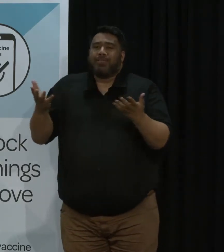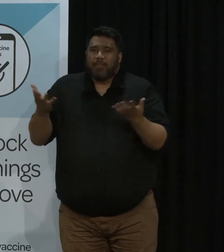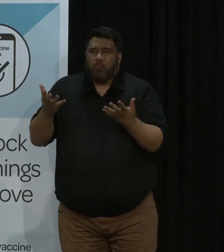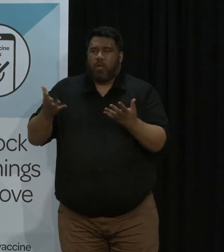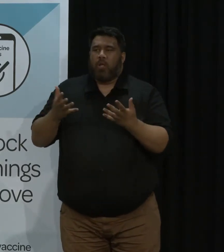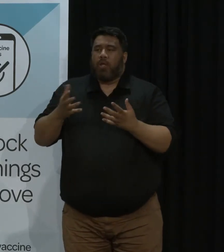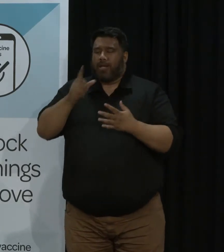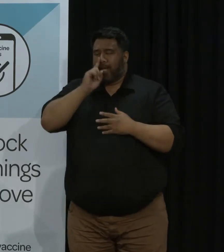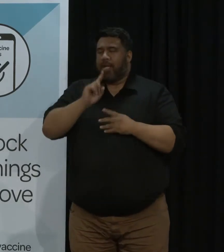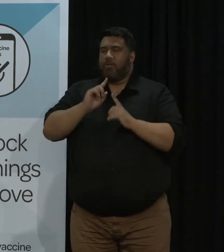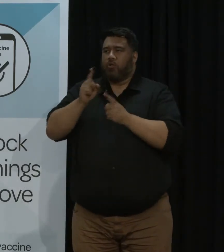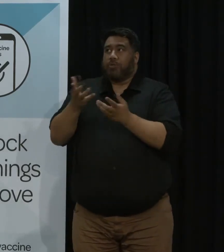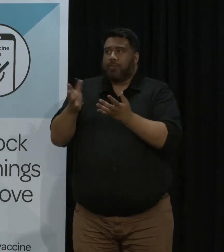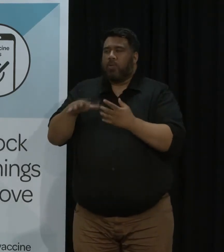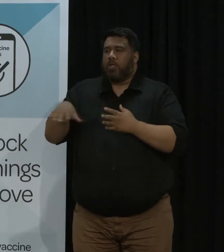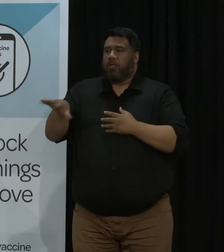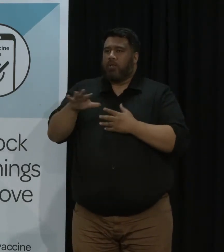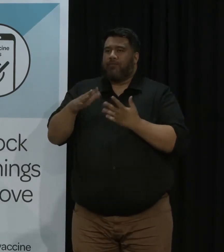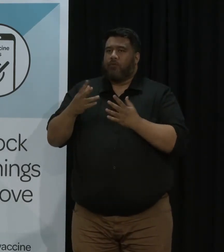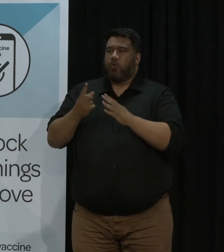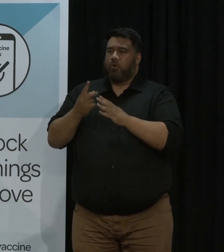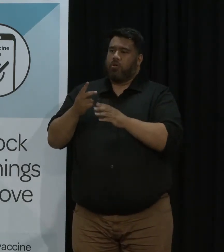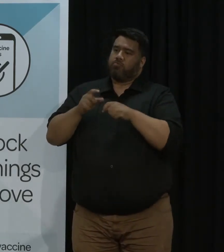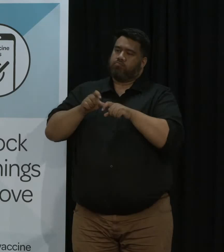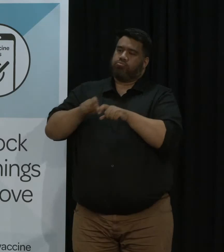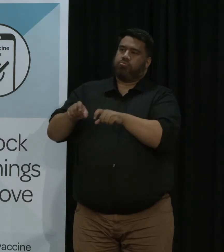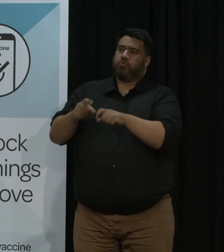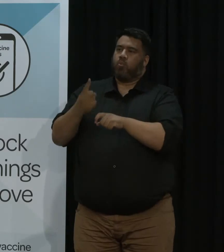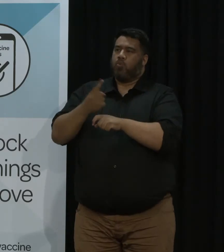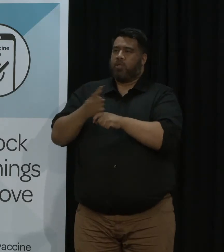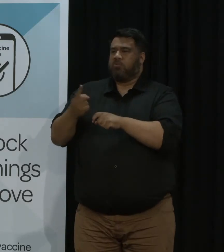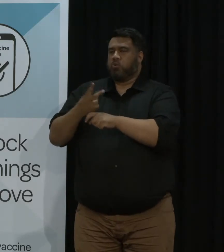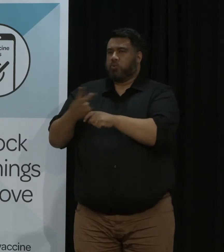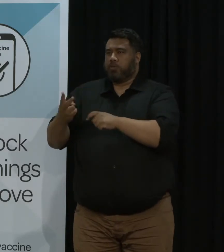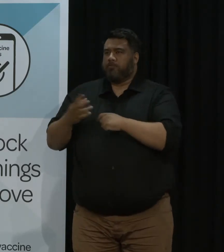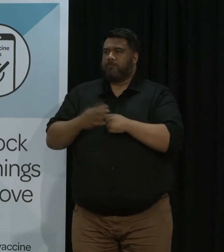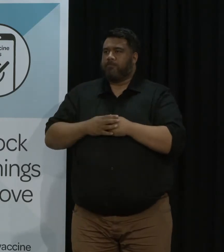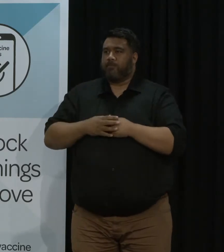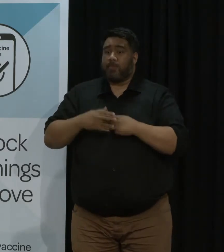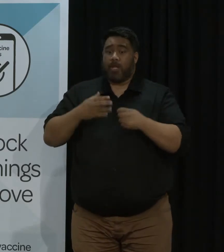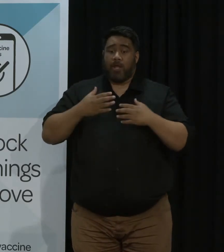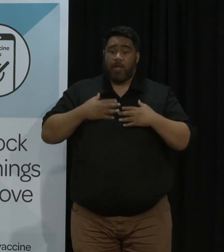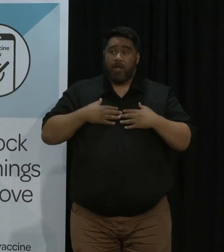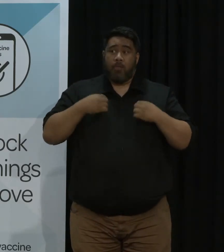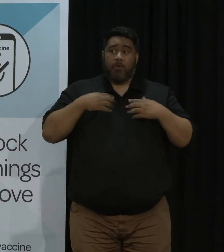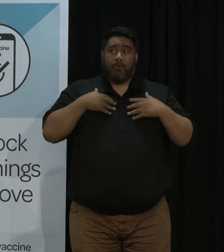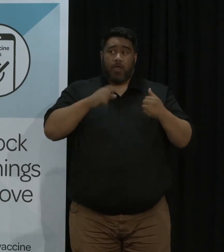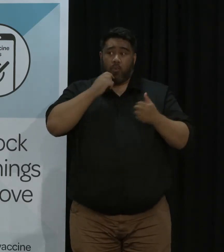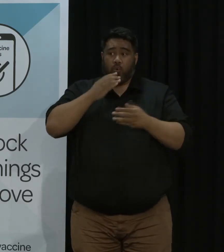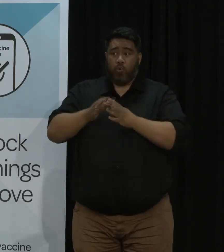usual place of residence, for the most part, people will have